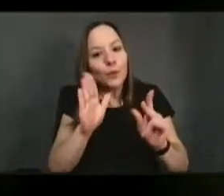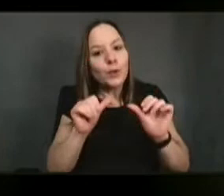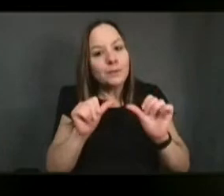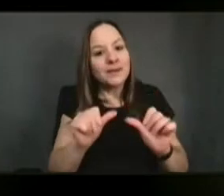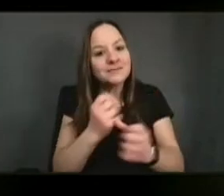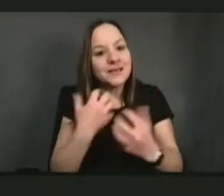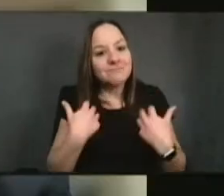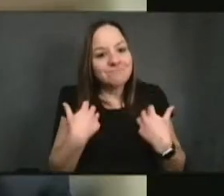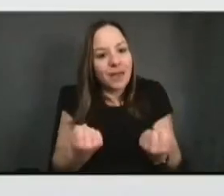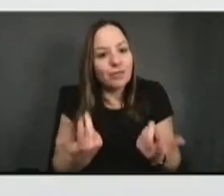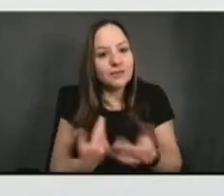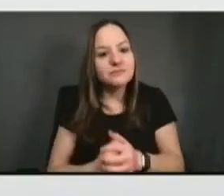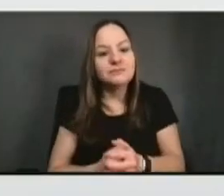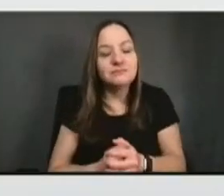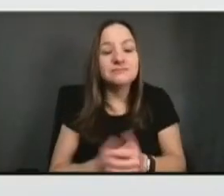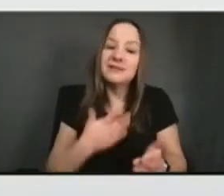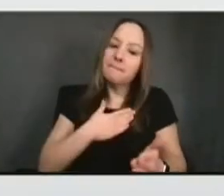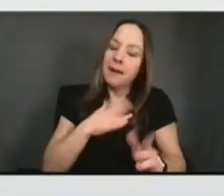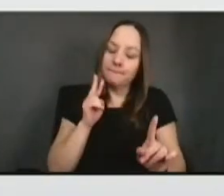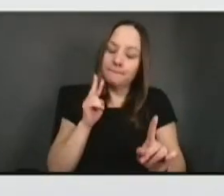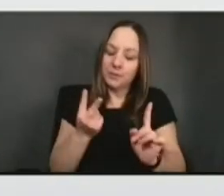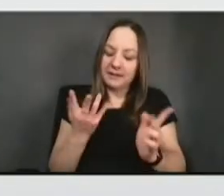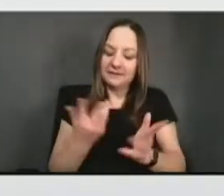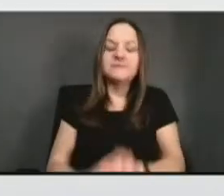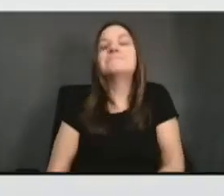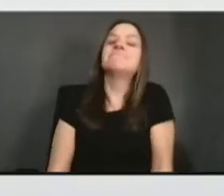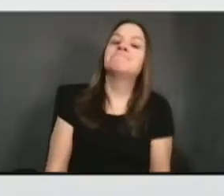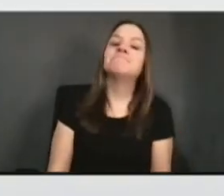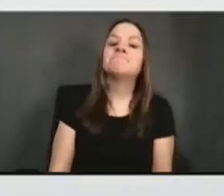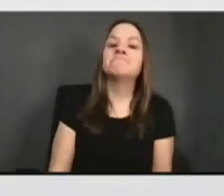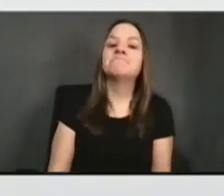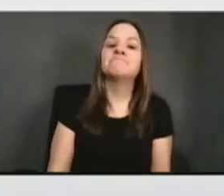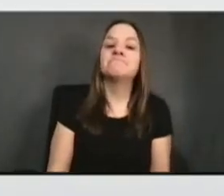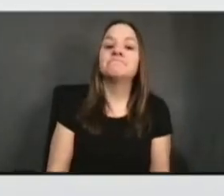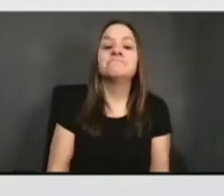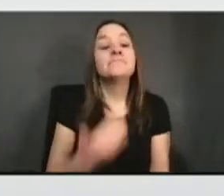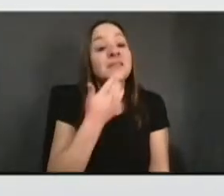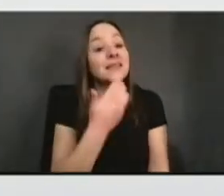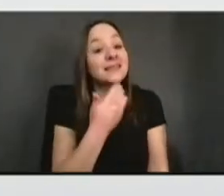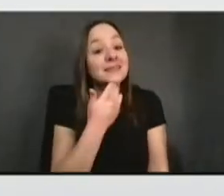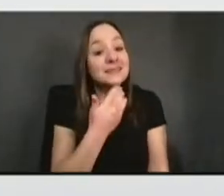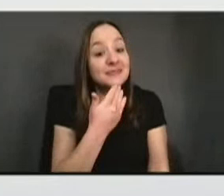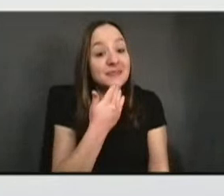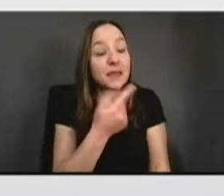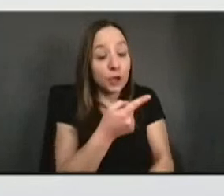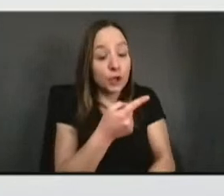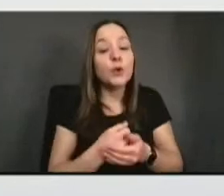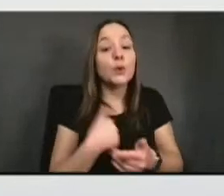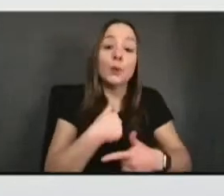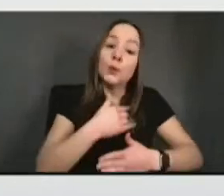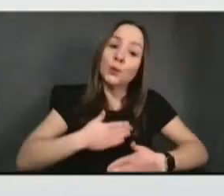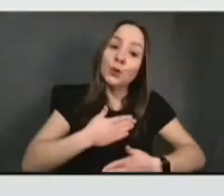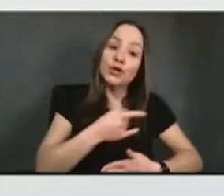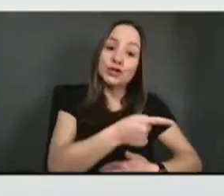healthy. So that's that's my